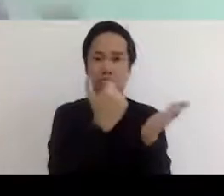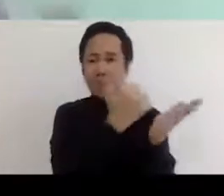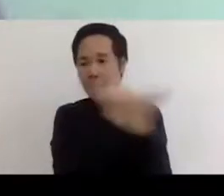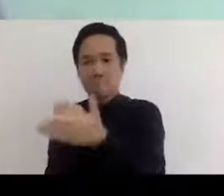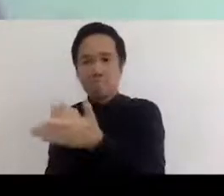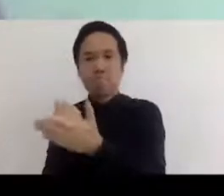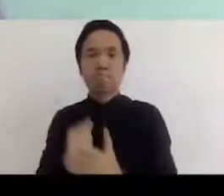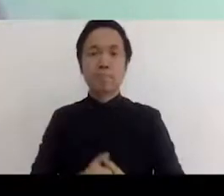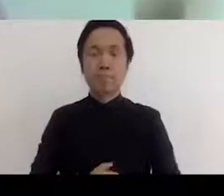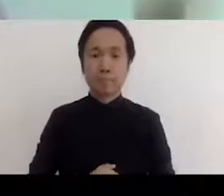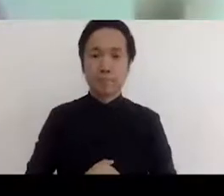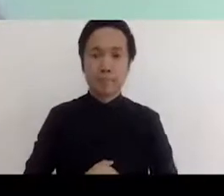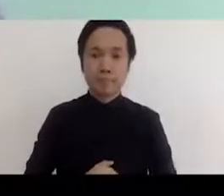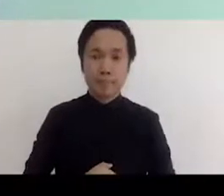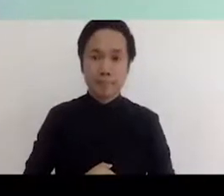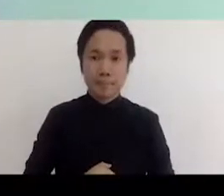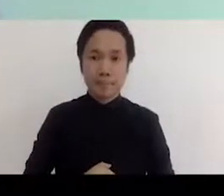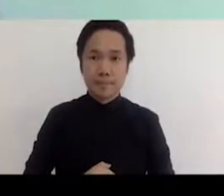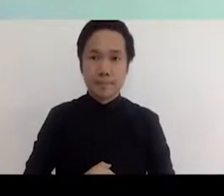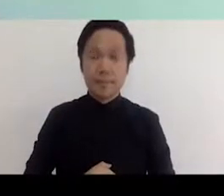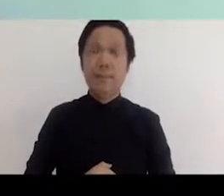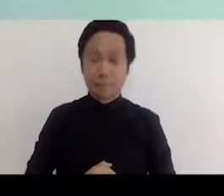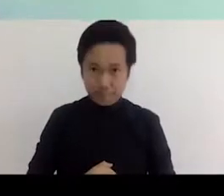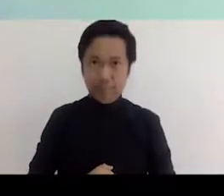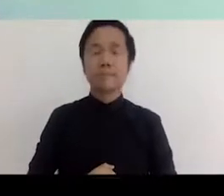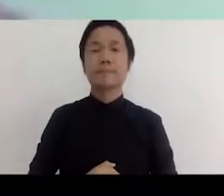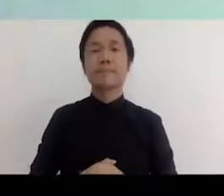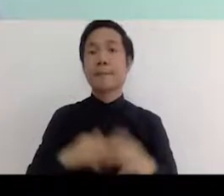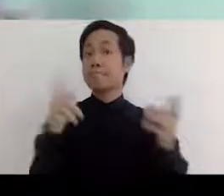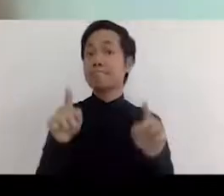So this was already being done, and now they are also reaching the families.